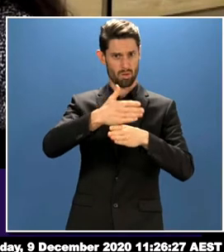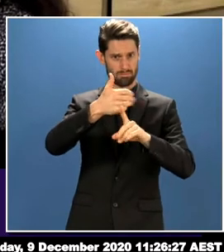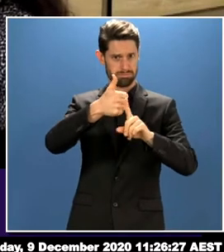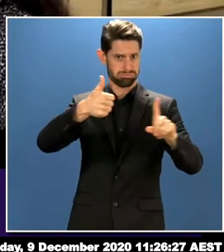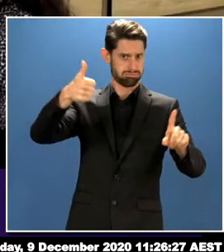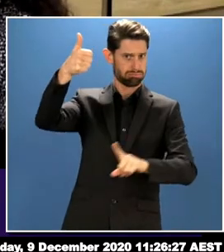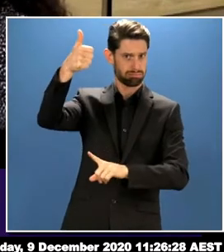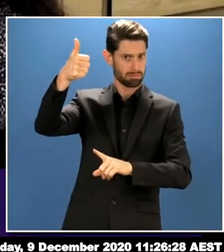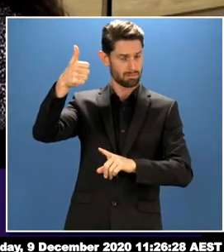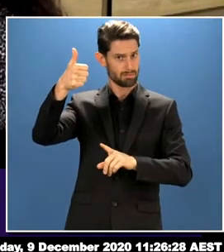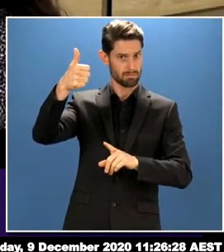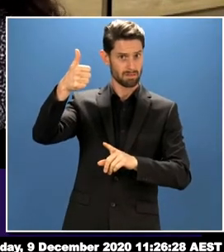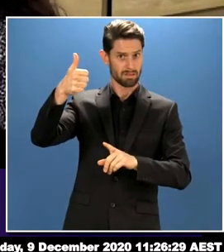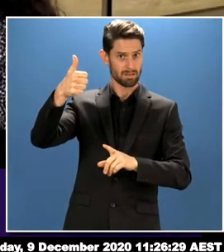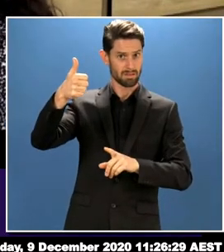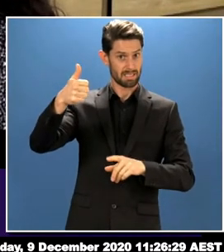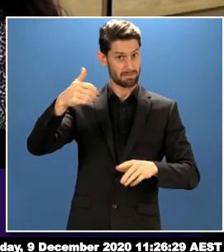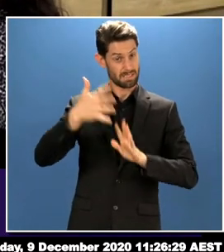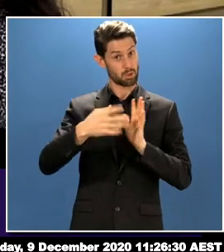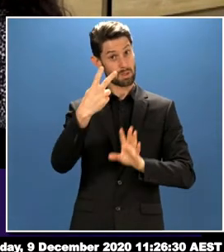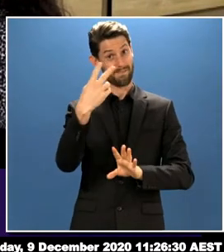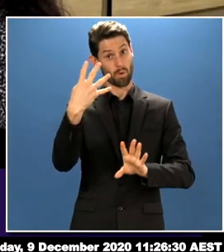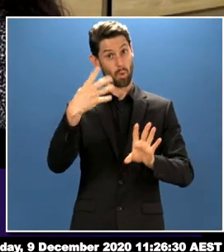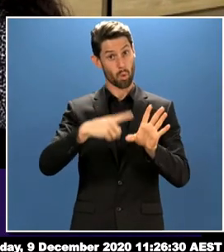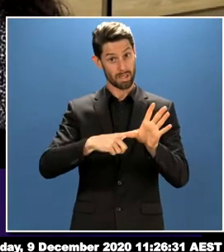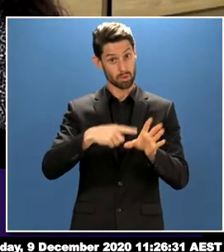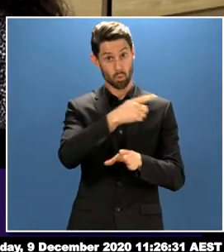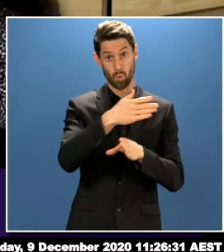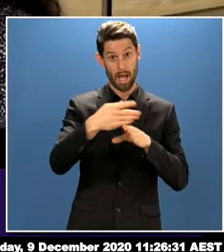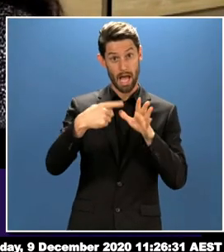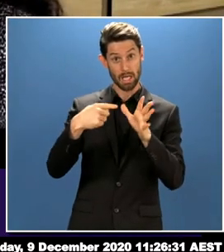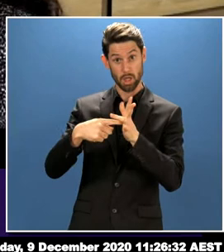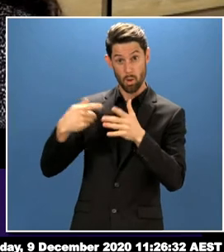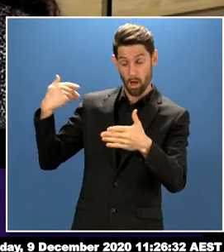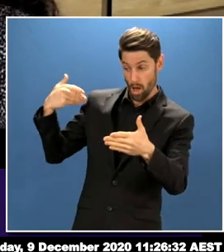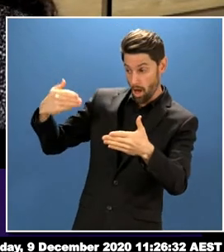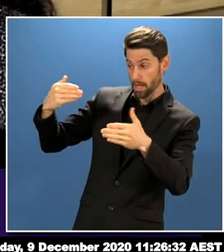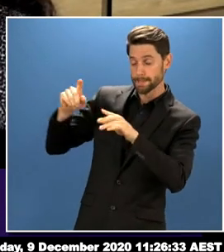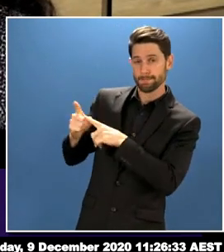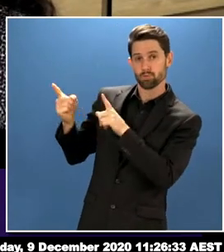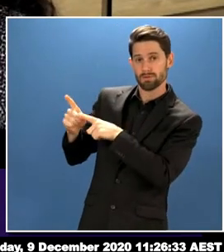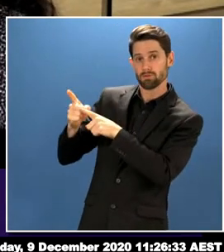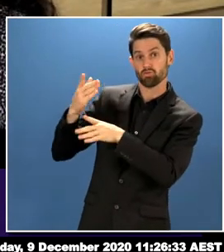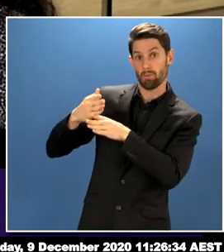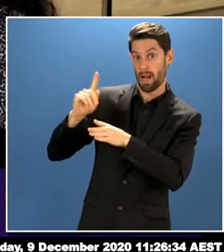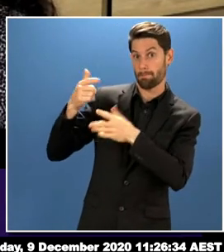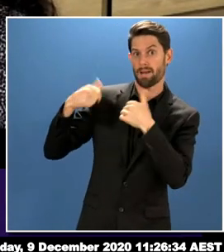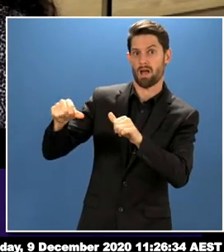if my maths is correct, the first 24 years of being at the ATO? Yes. That would be correct.